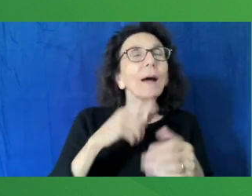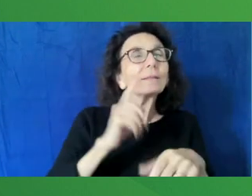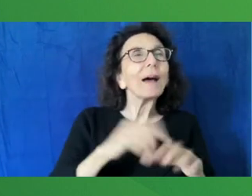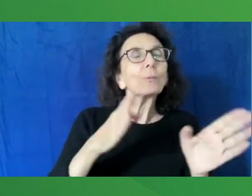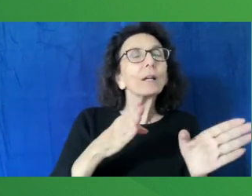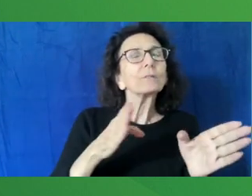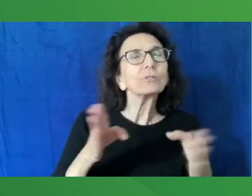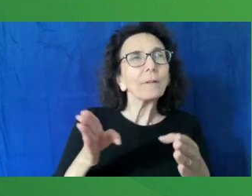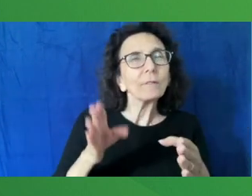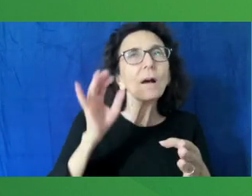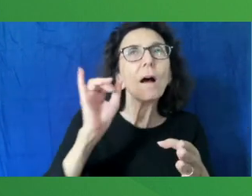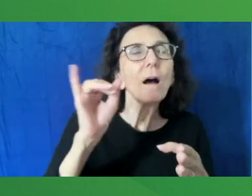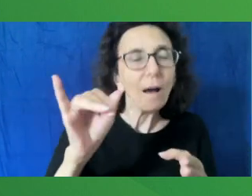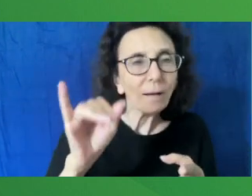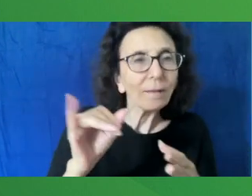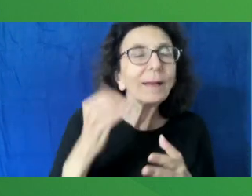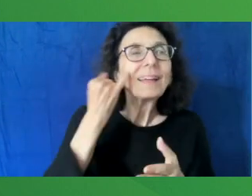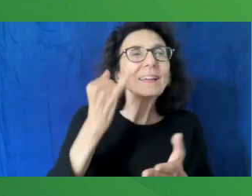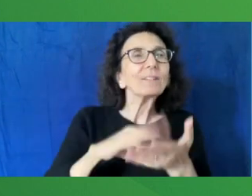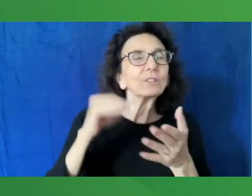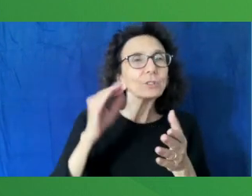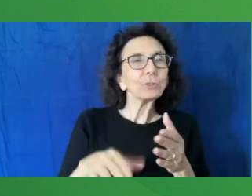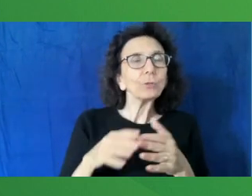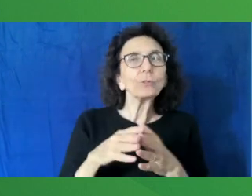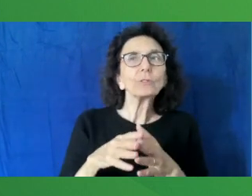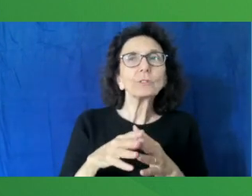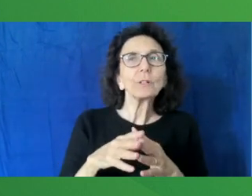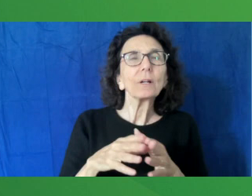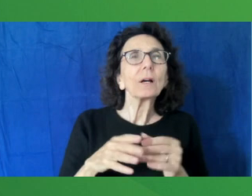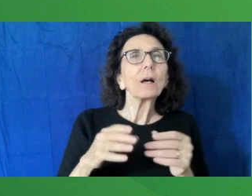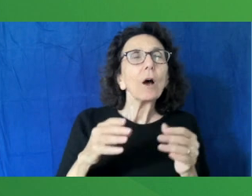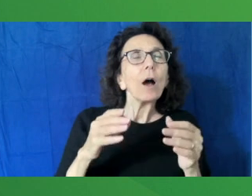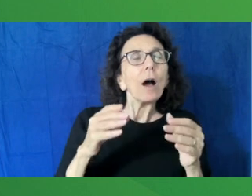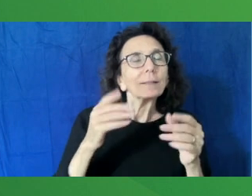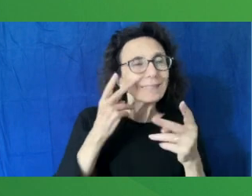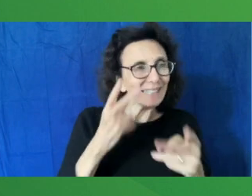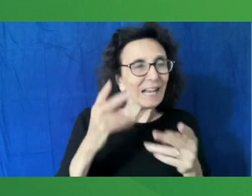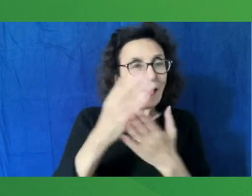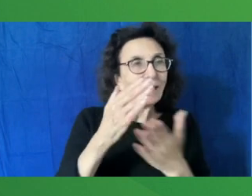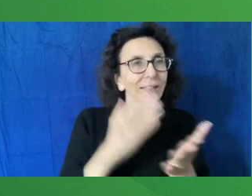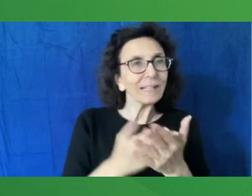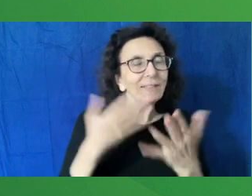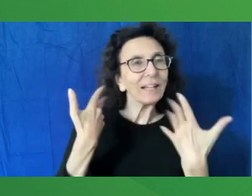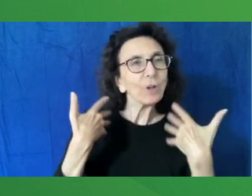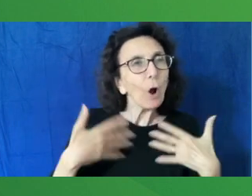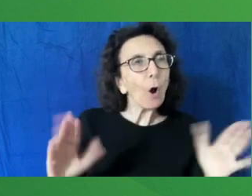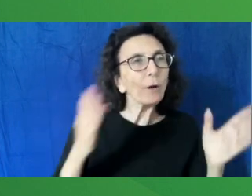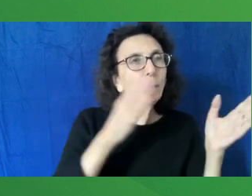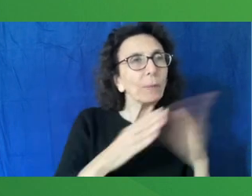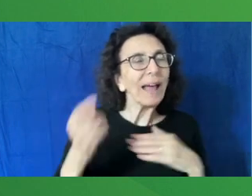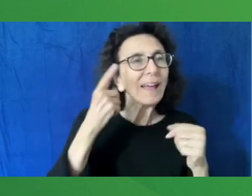or lessons units that have been written with these shifts in mind, they're going to be experiencing a phenomenon.